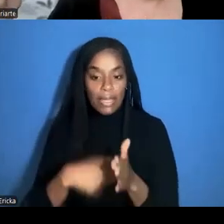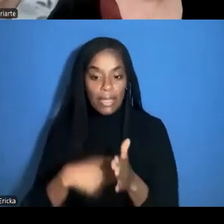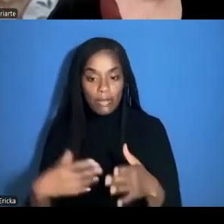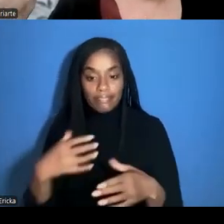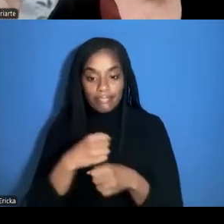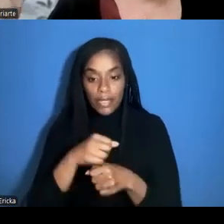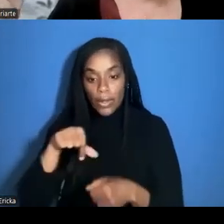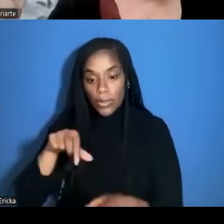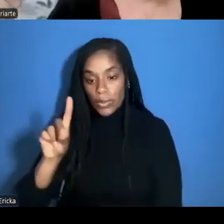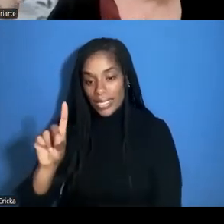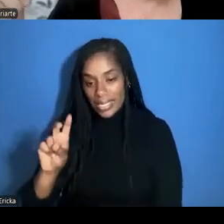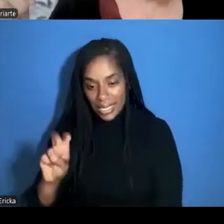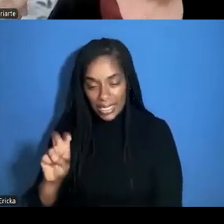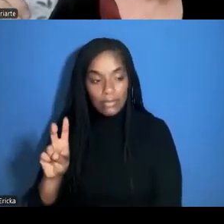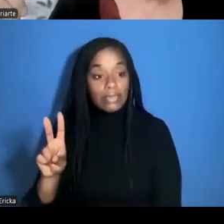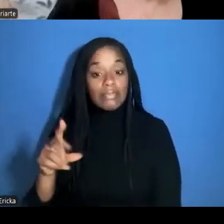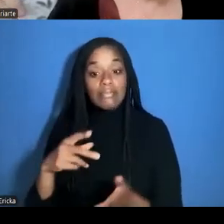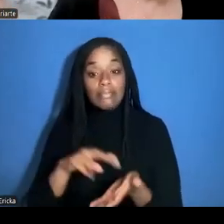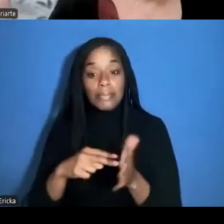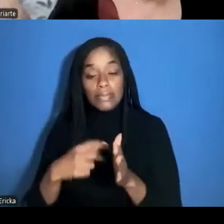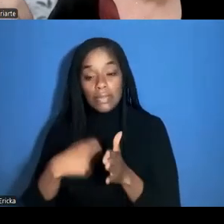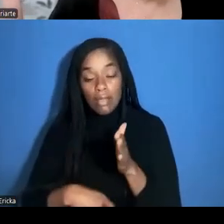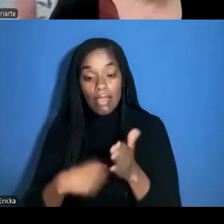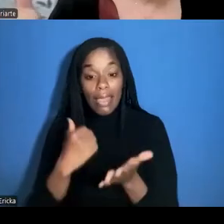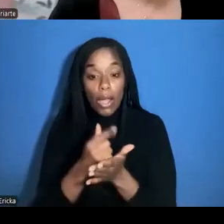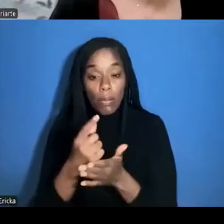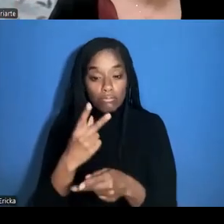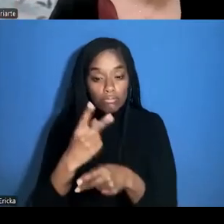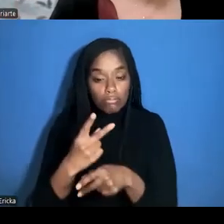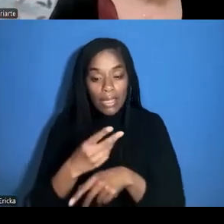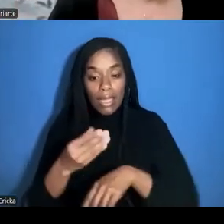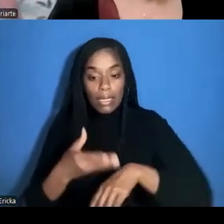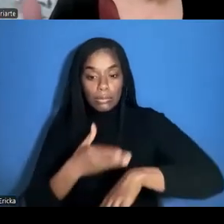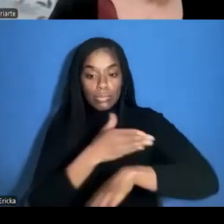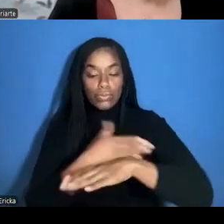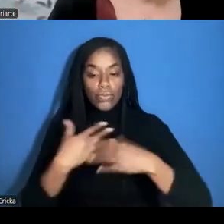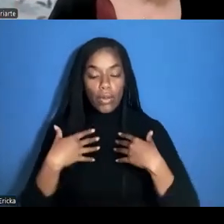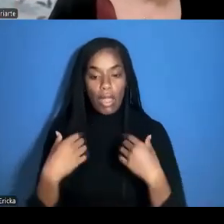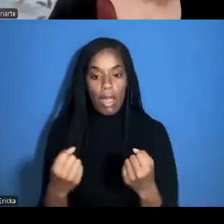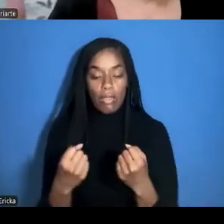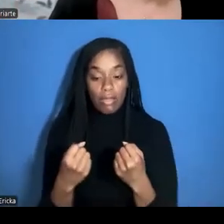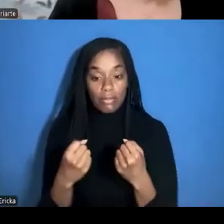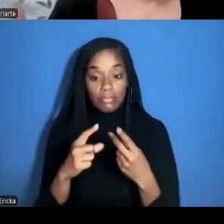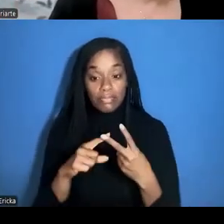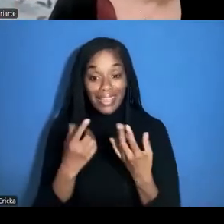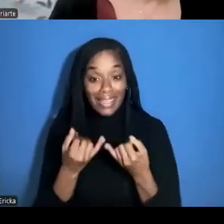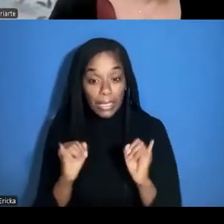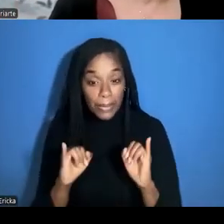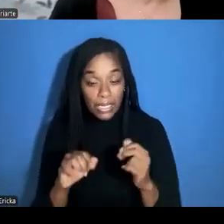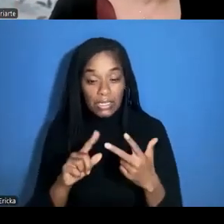It's an expense that will help you maintain and improve your health. Independence or quality of life.